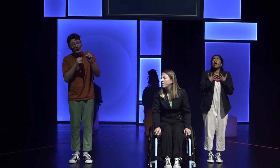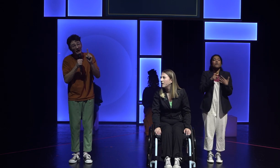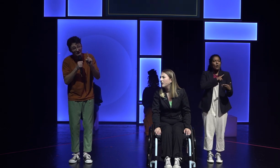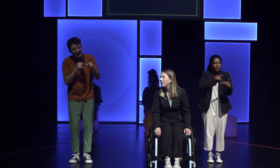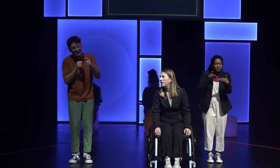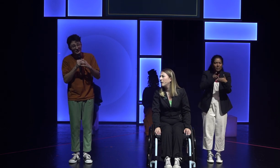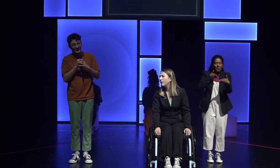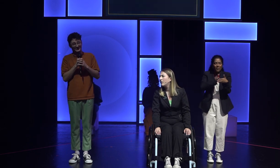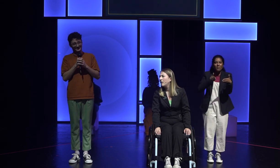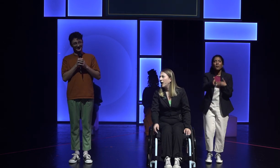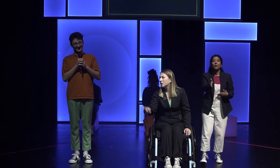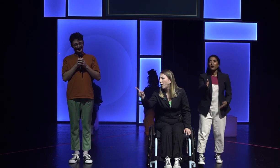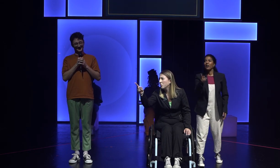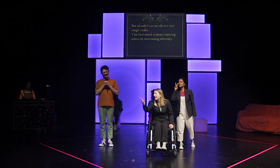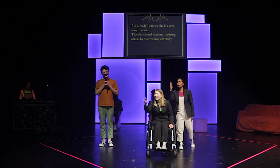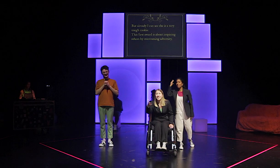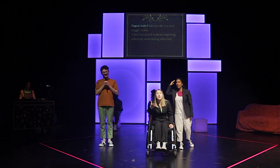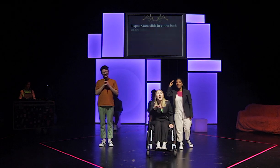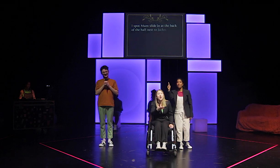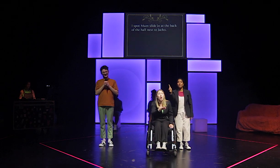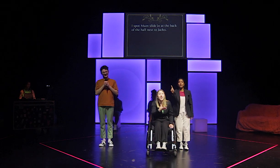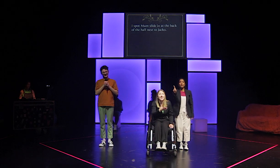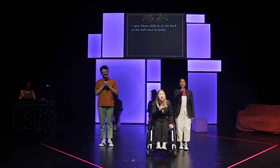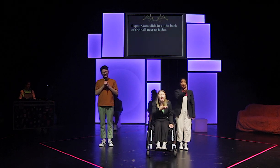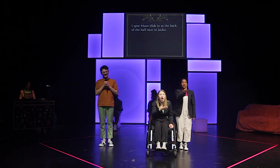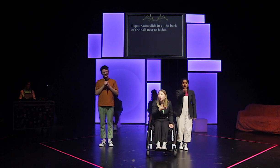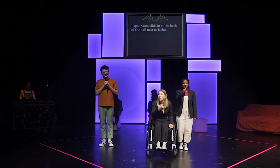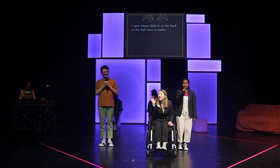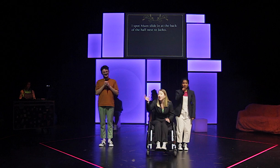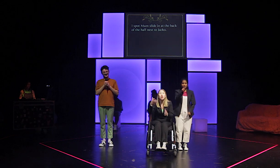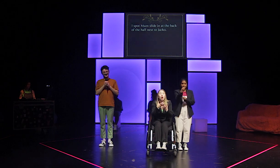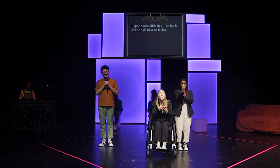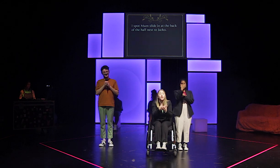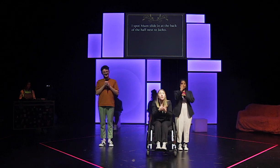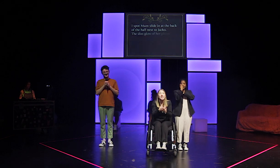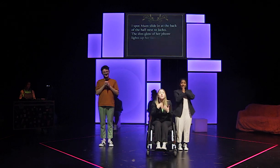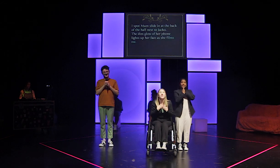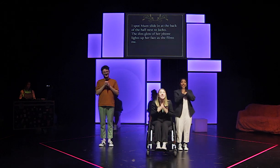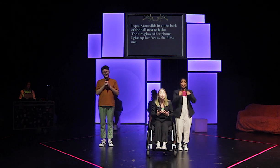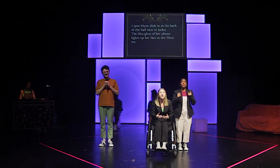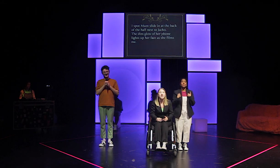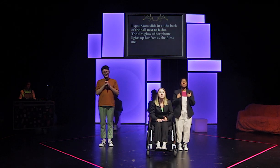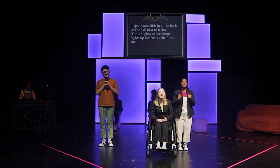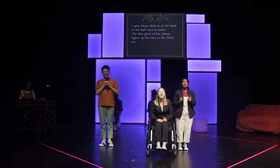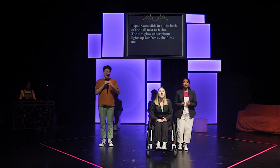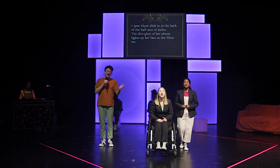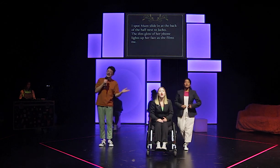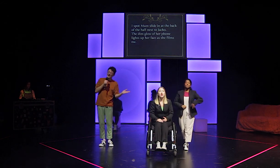adversity. I spot Mum sliding at the back of the hall next to Jacko, the dim glow of her phone lights up her face as she films me.